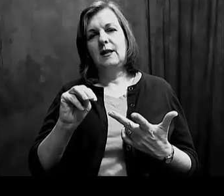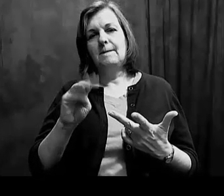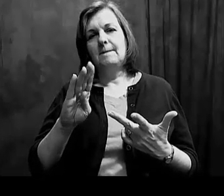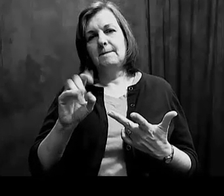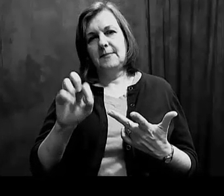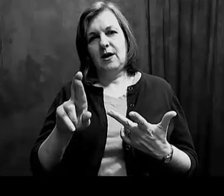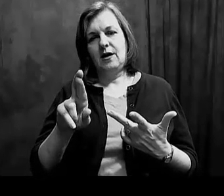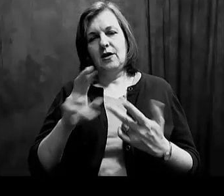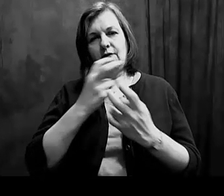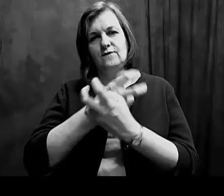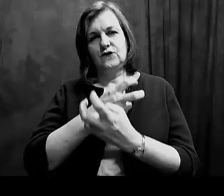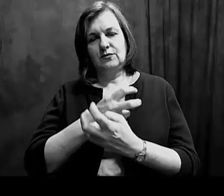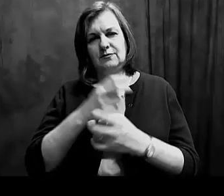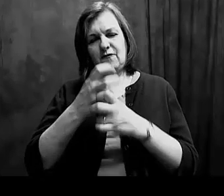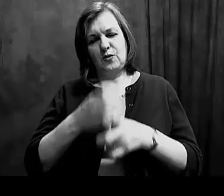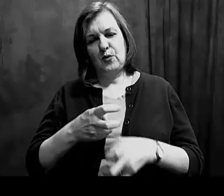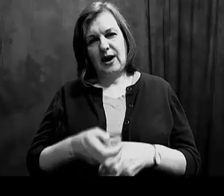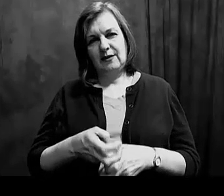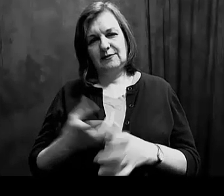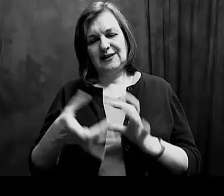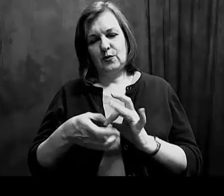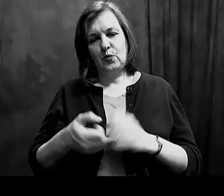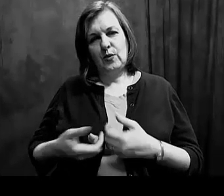are associate with your lower back